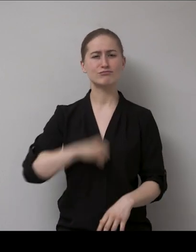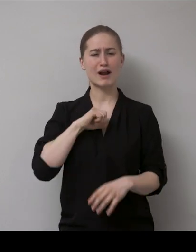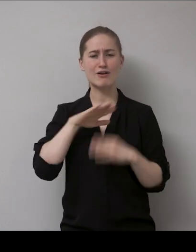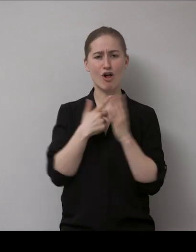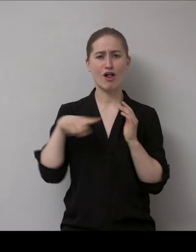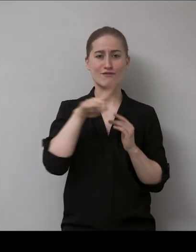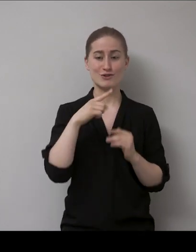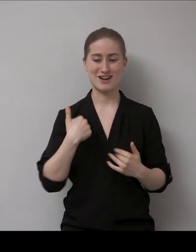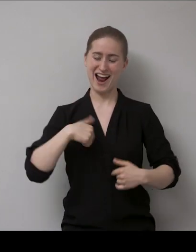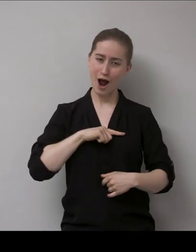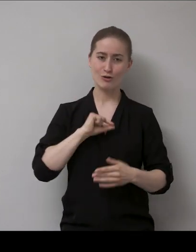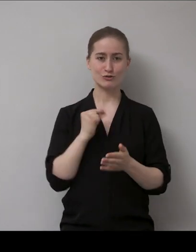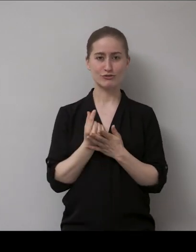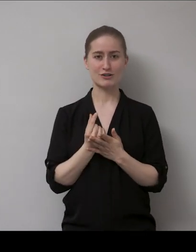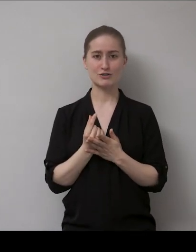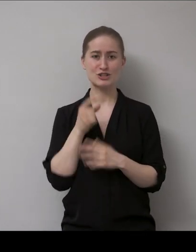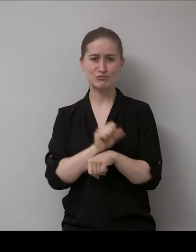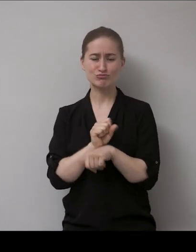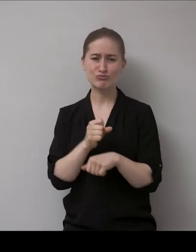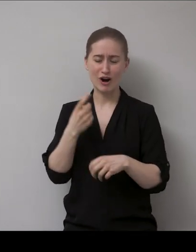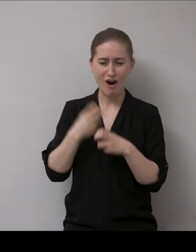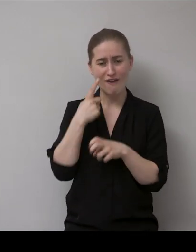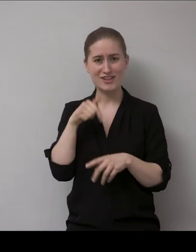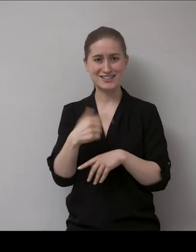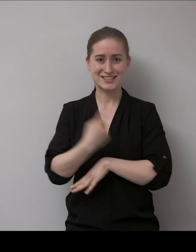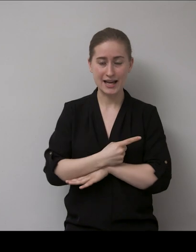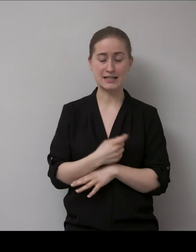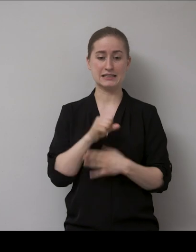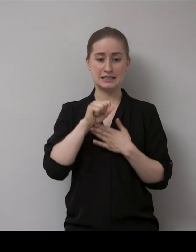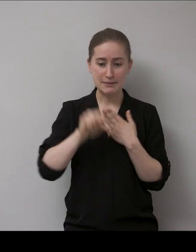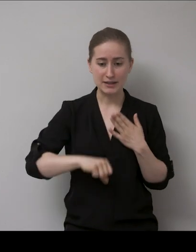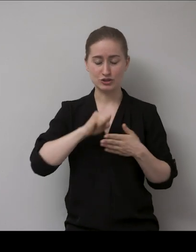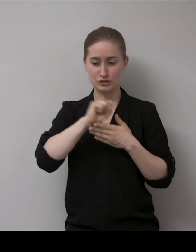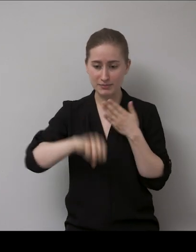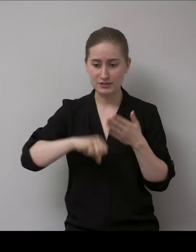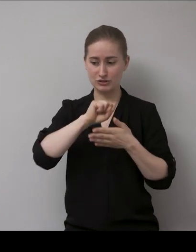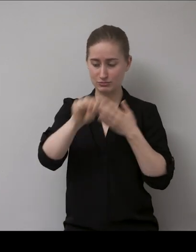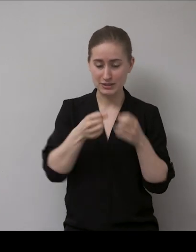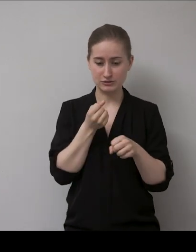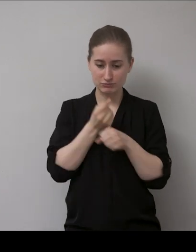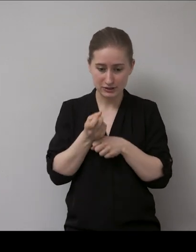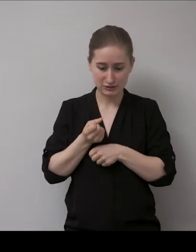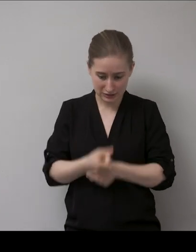our graduates. You have worked so hard for this day, semester after semester, year after year. You stayed the course,